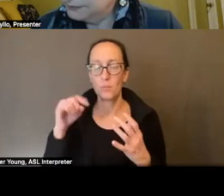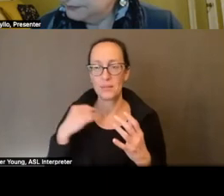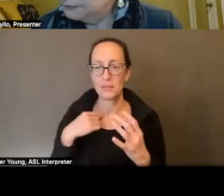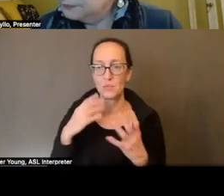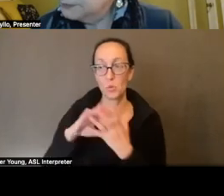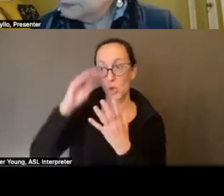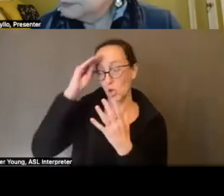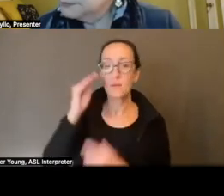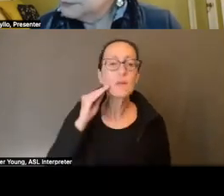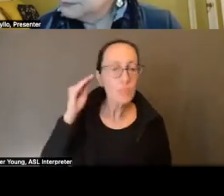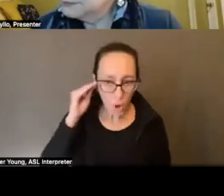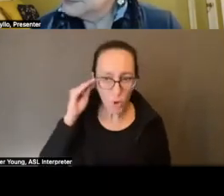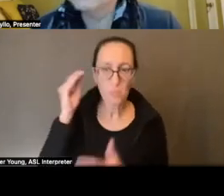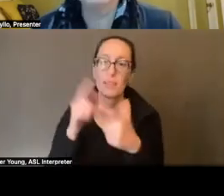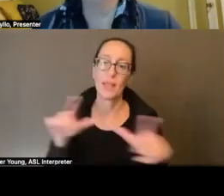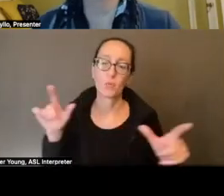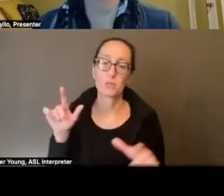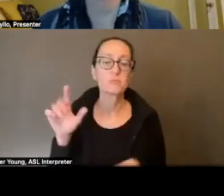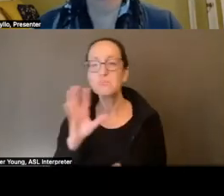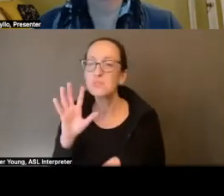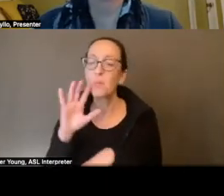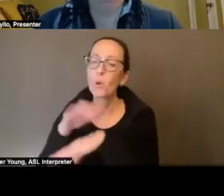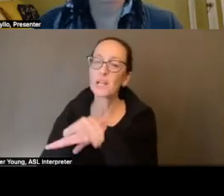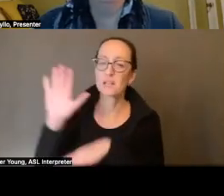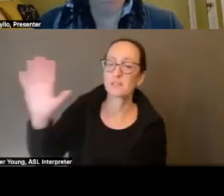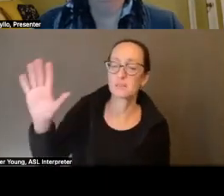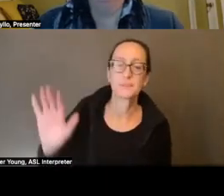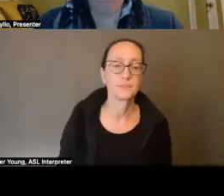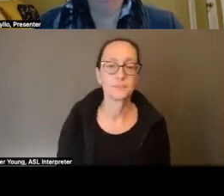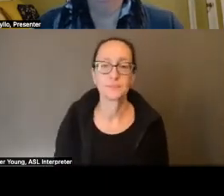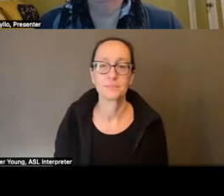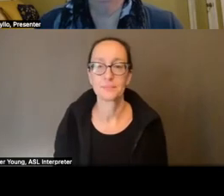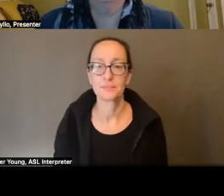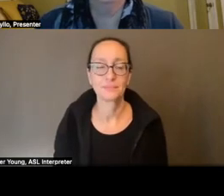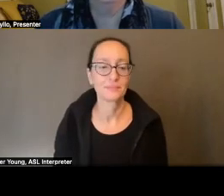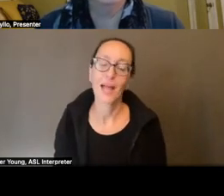which was spoken English. And I'm not gonna keep going but these are all